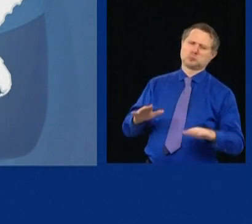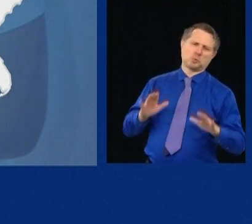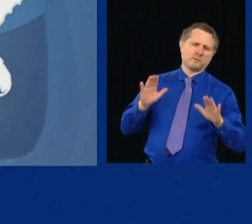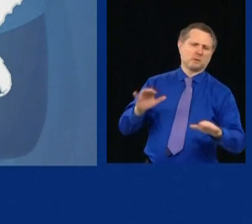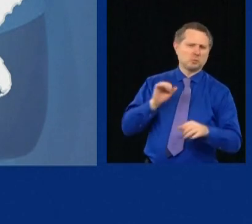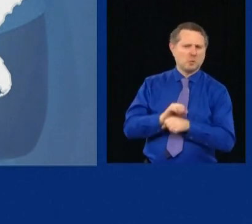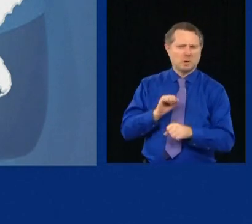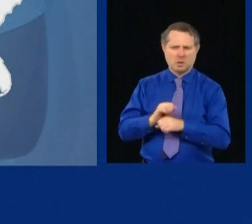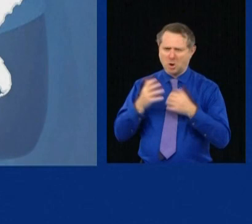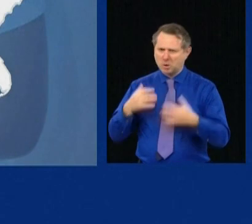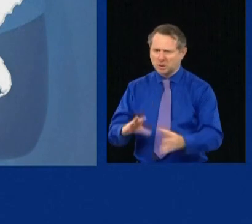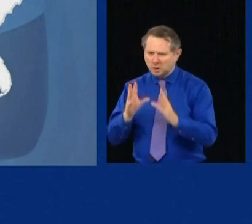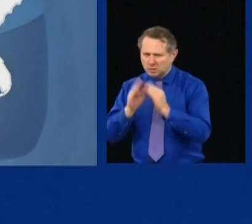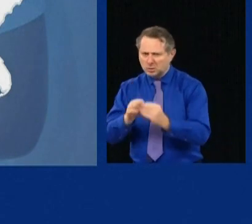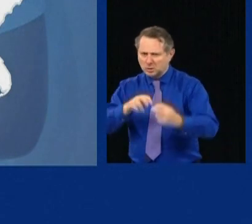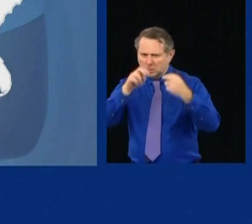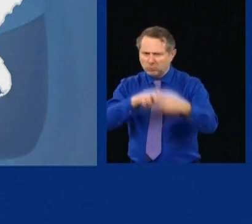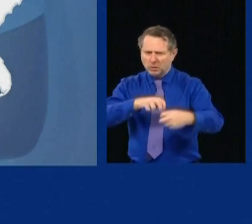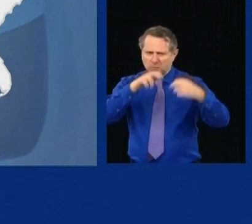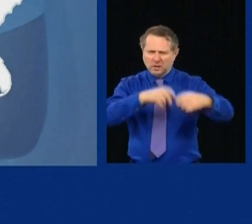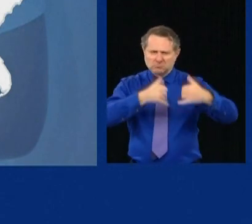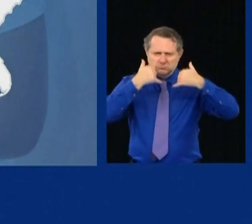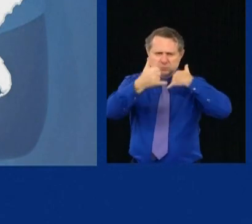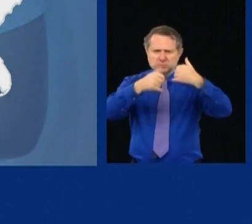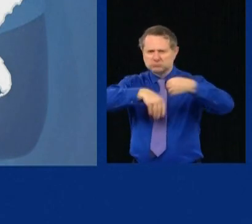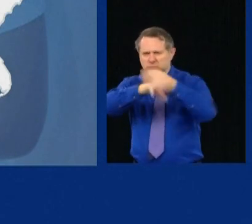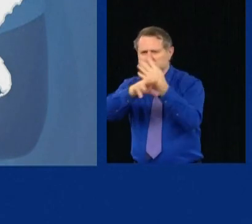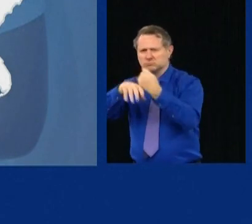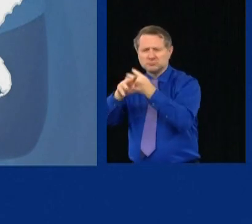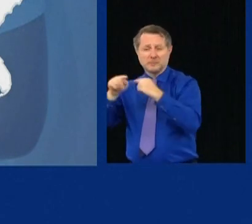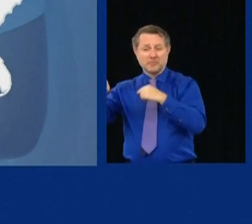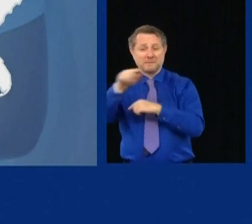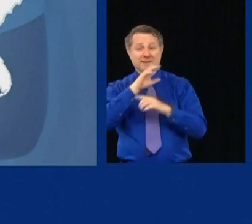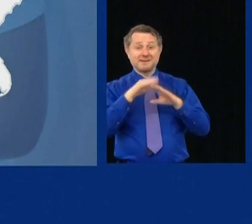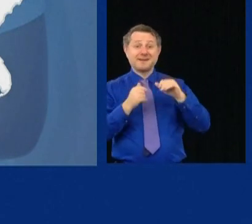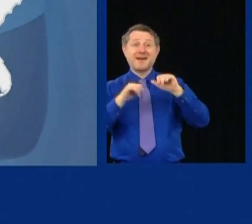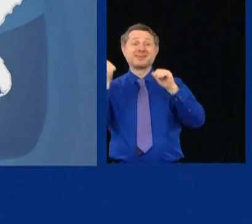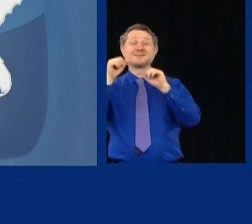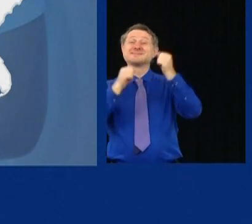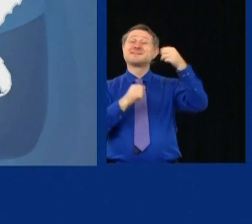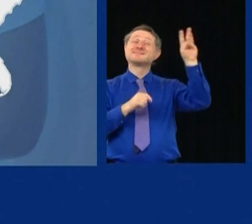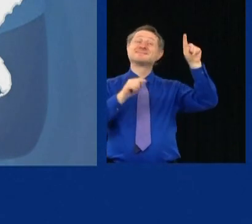HEALTH, GOOD WORK OF DR. ZUCKER,